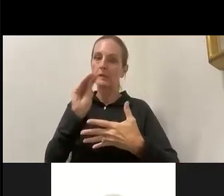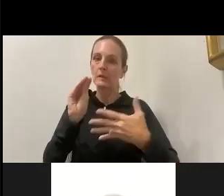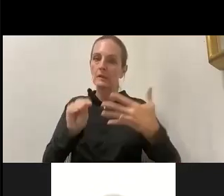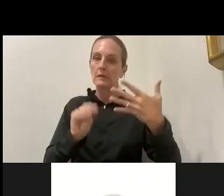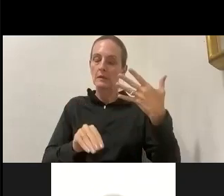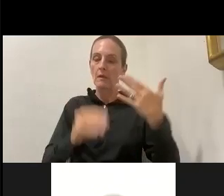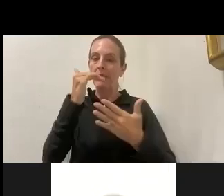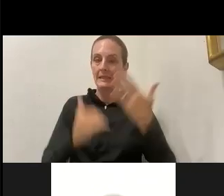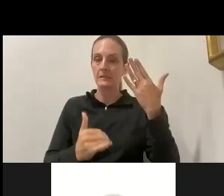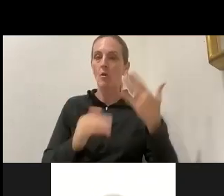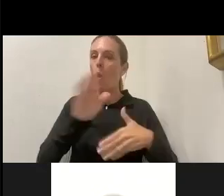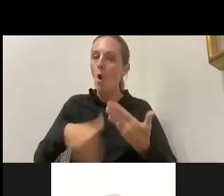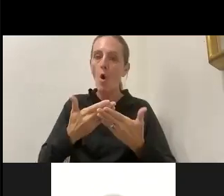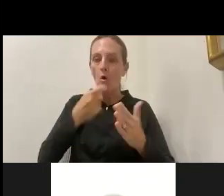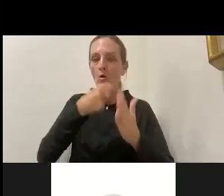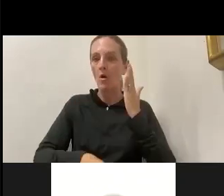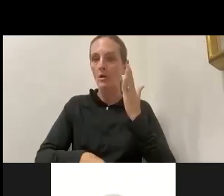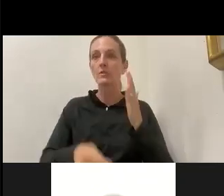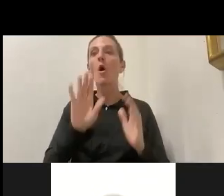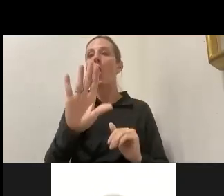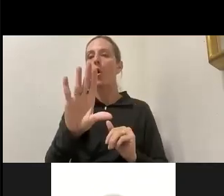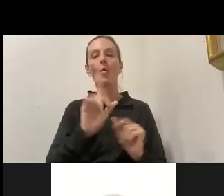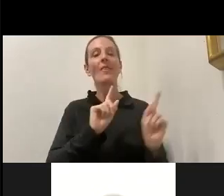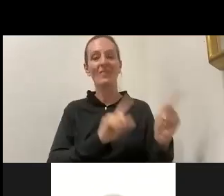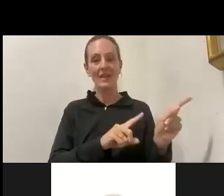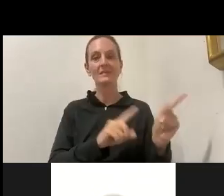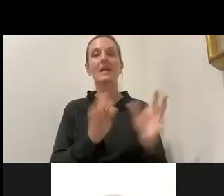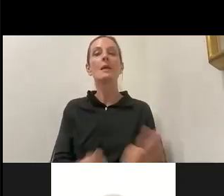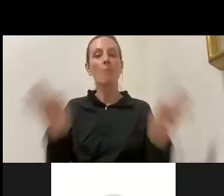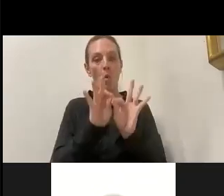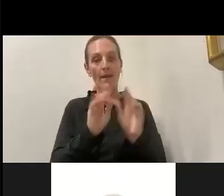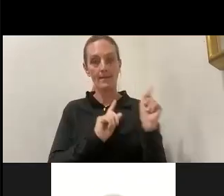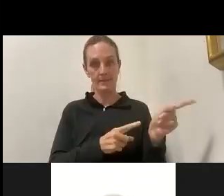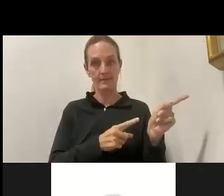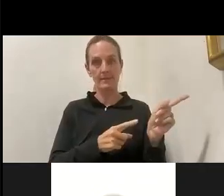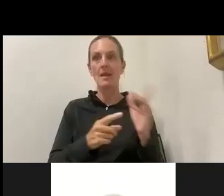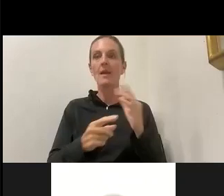Save, oh, this is a really, really, really important one. Save every proposal ever written